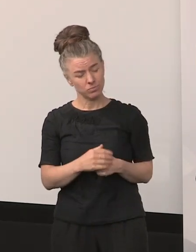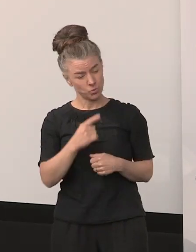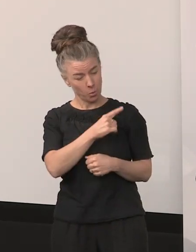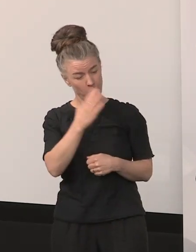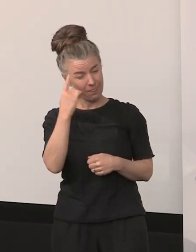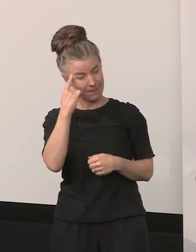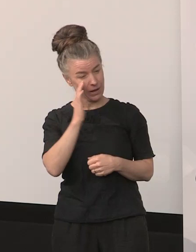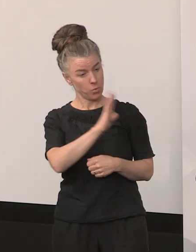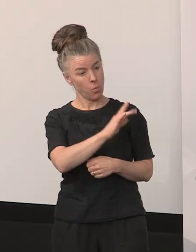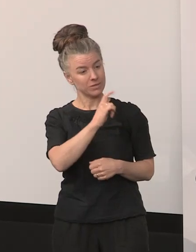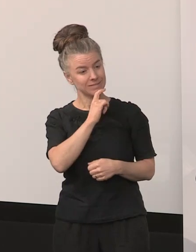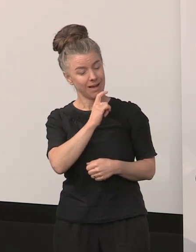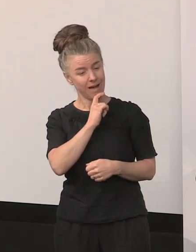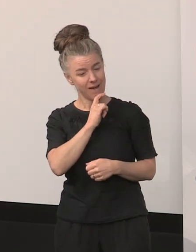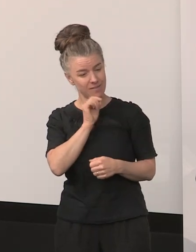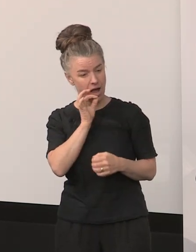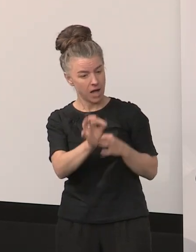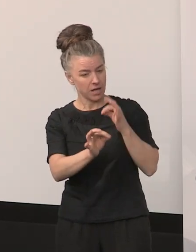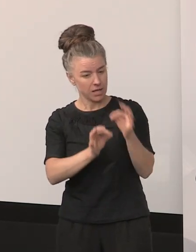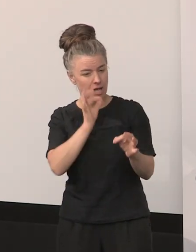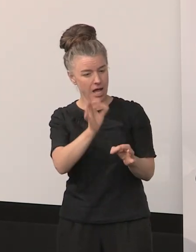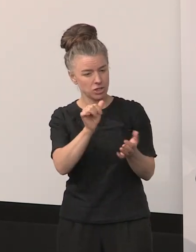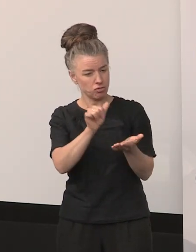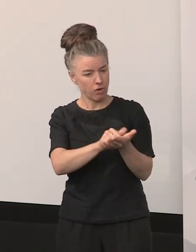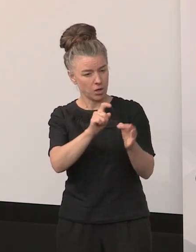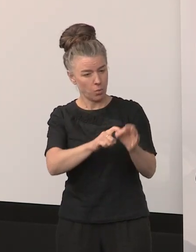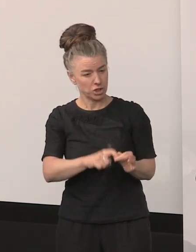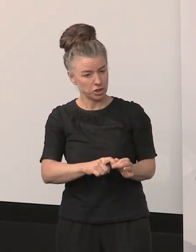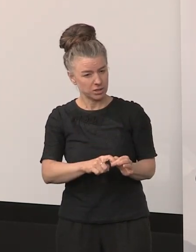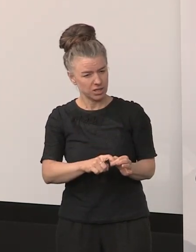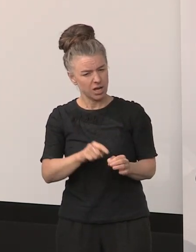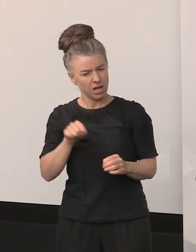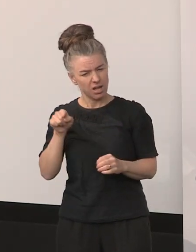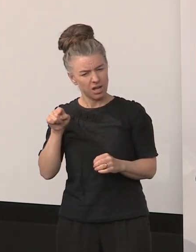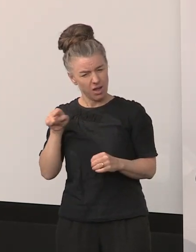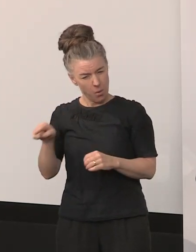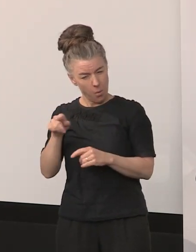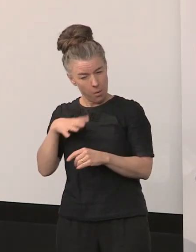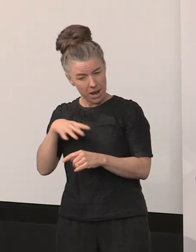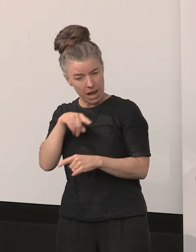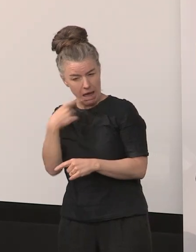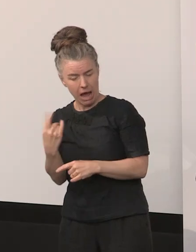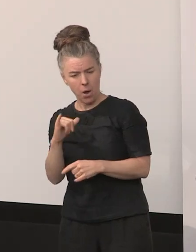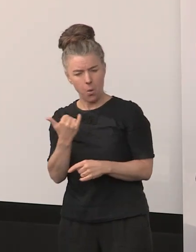Shouldn't the public have confidence that your officials are asking the